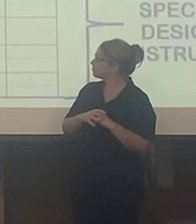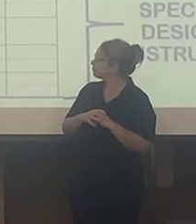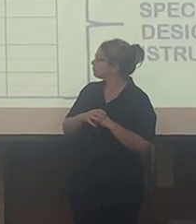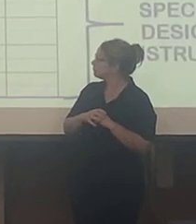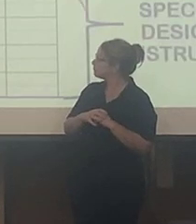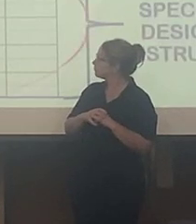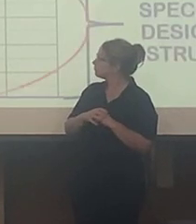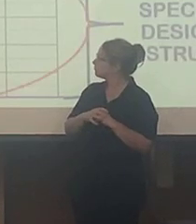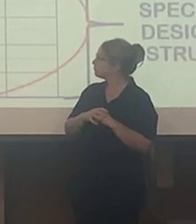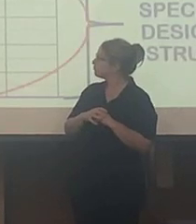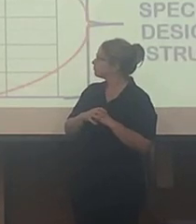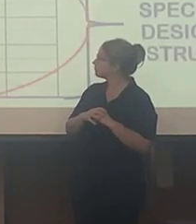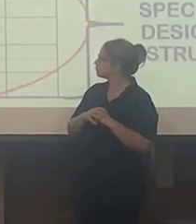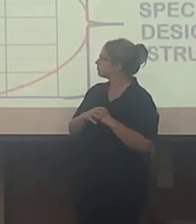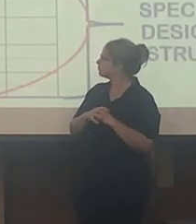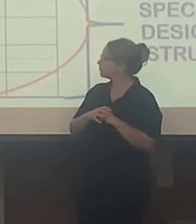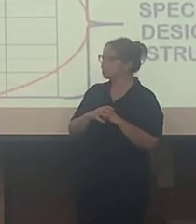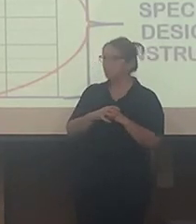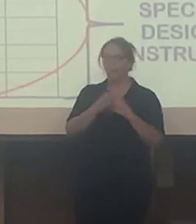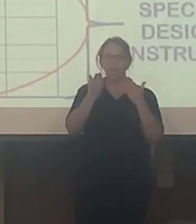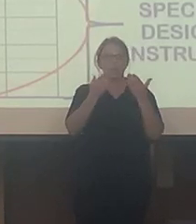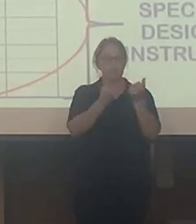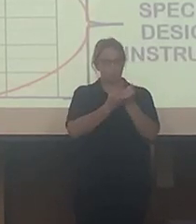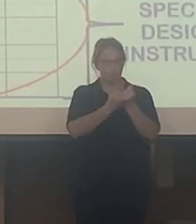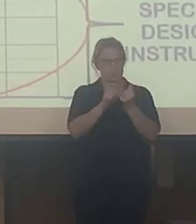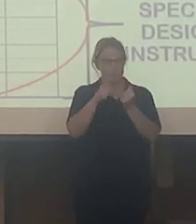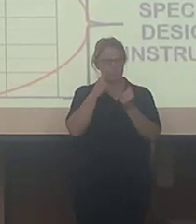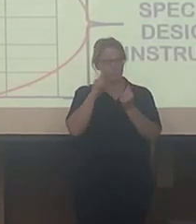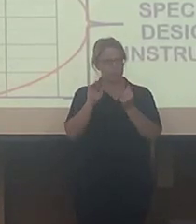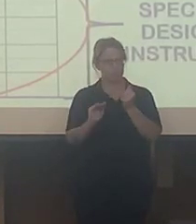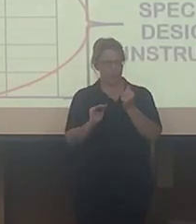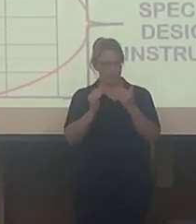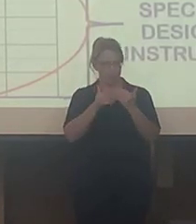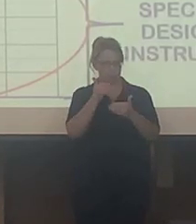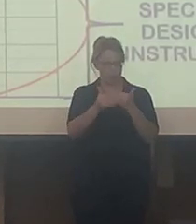yes so the supports need for the child to progress on their iep goals this is the